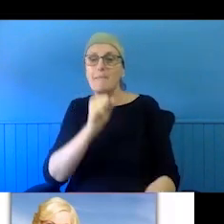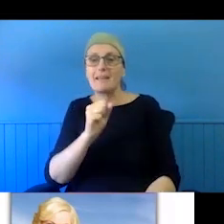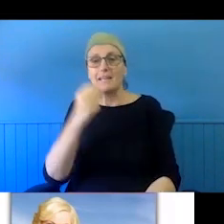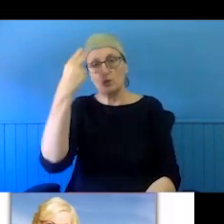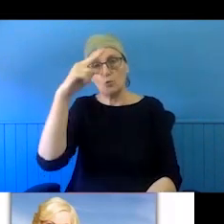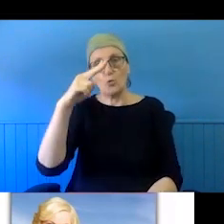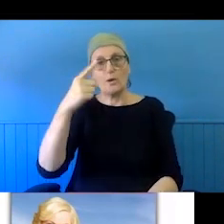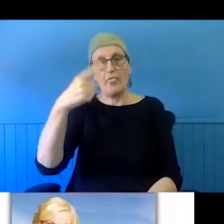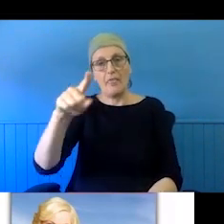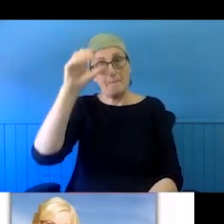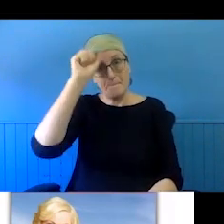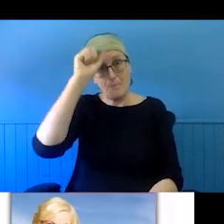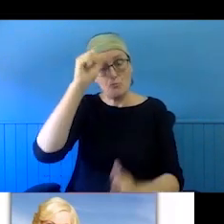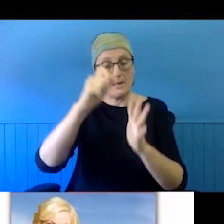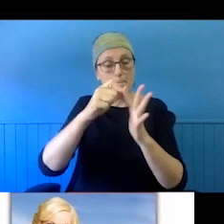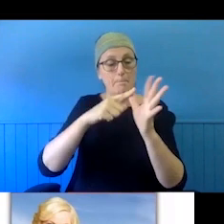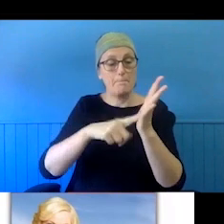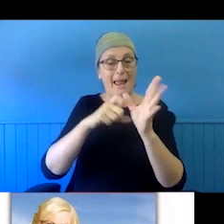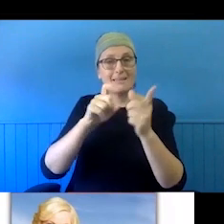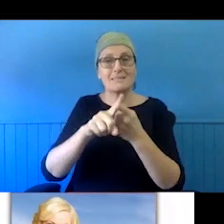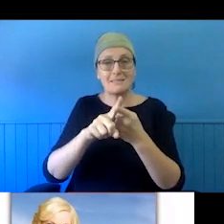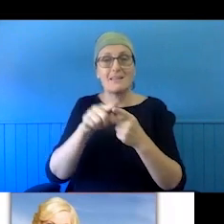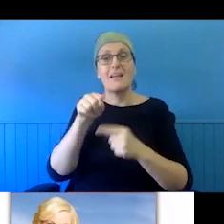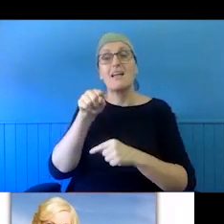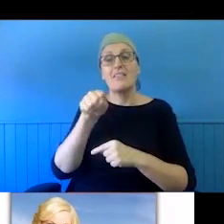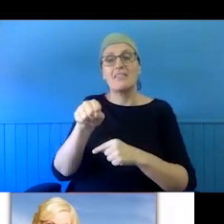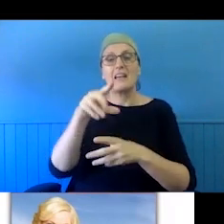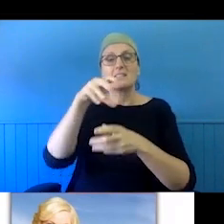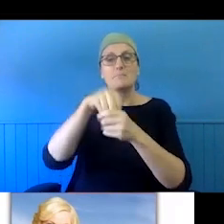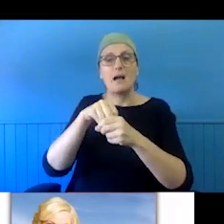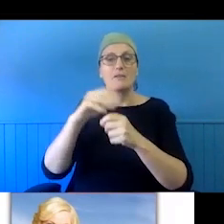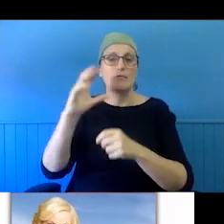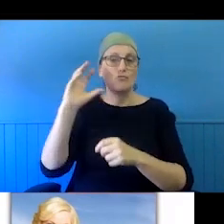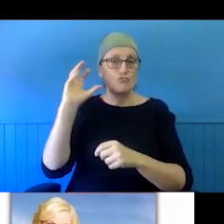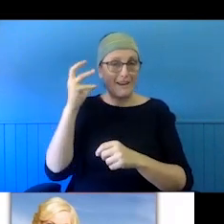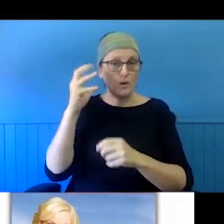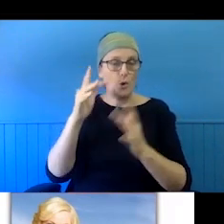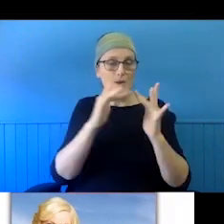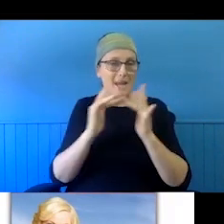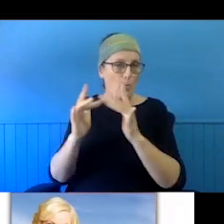The Memory Palace, part of the Radiotopia podcast network. He